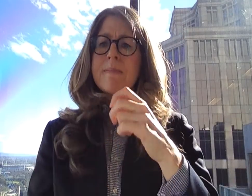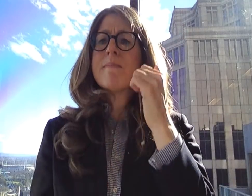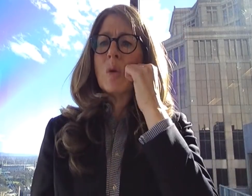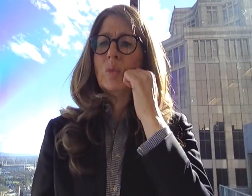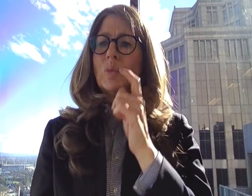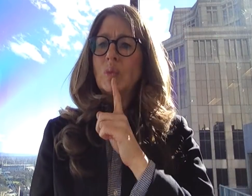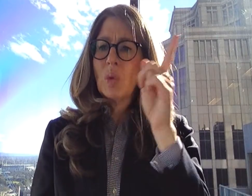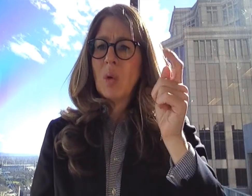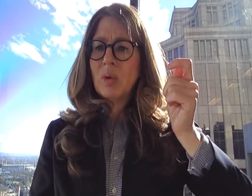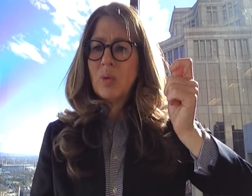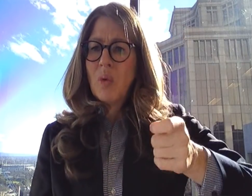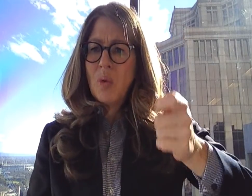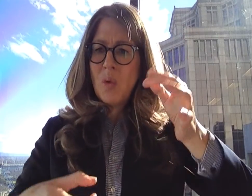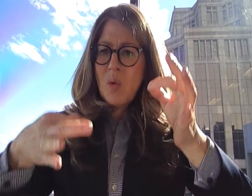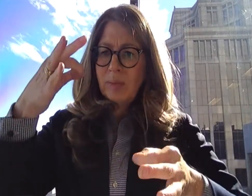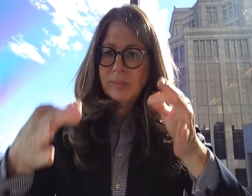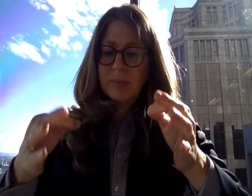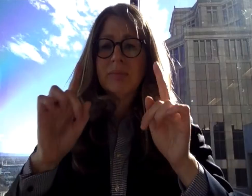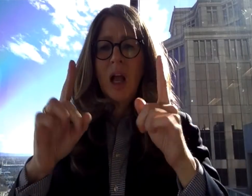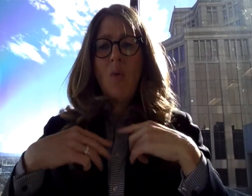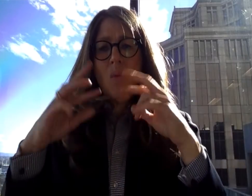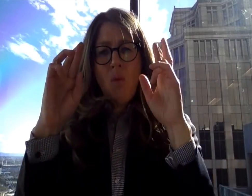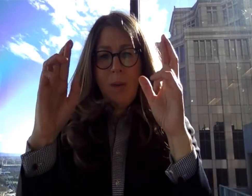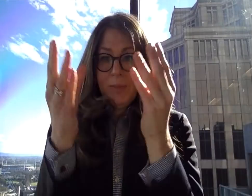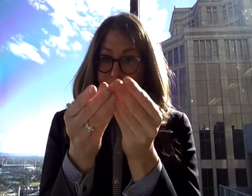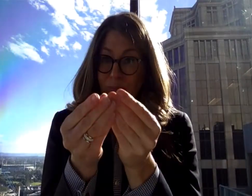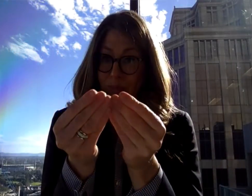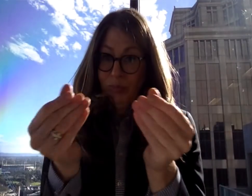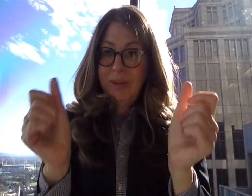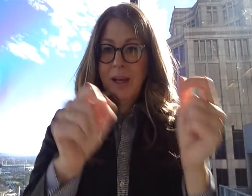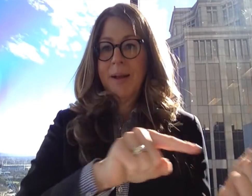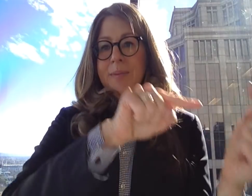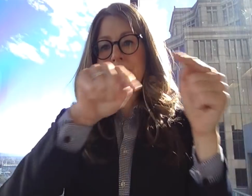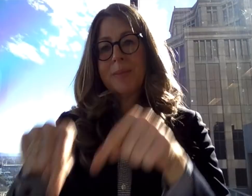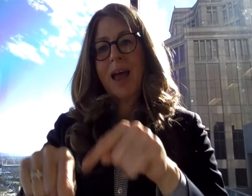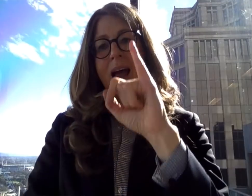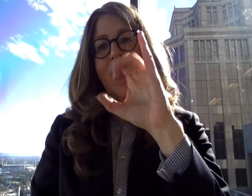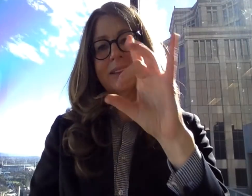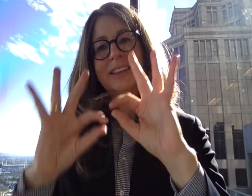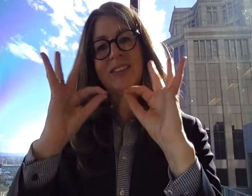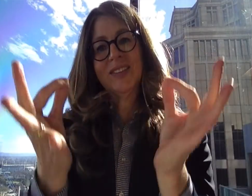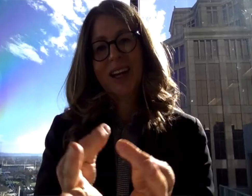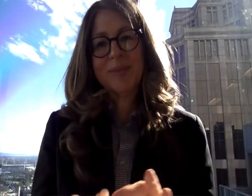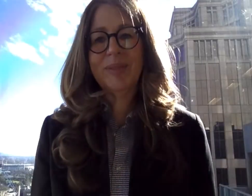court case in Moscow and I hope that one day we will be able to welcome him back to the ICSD family.